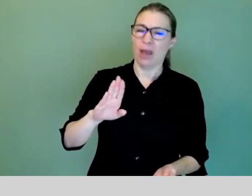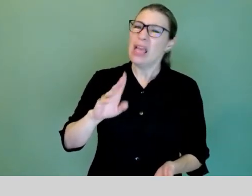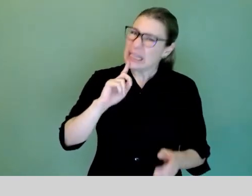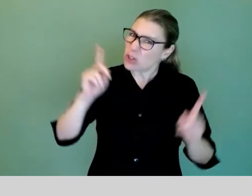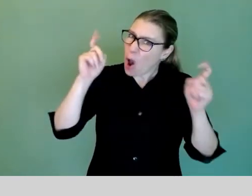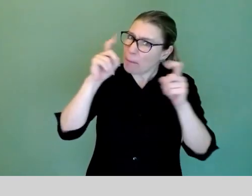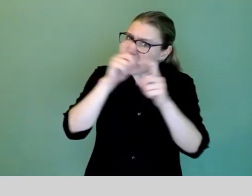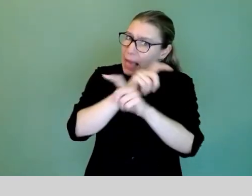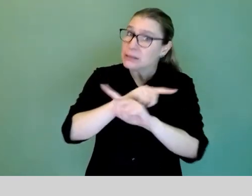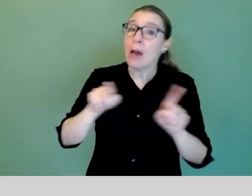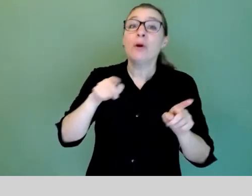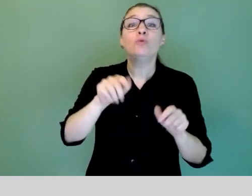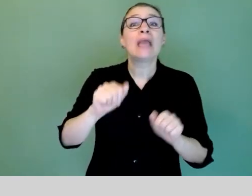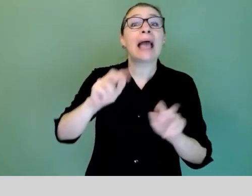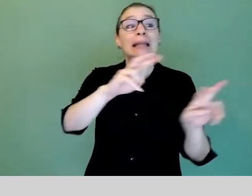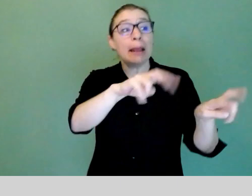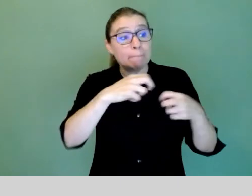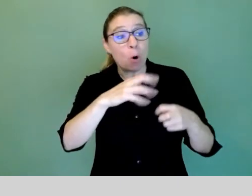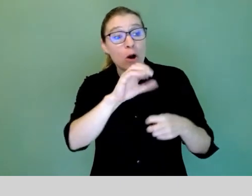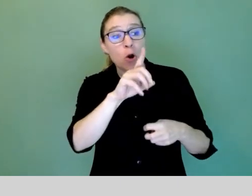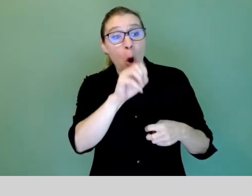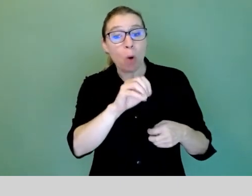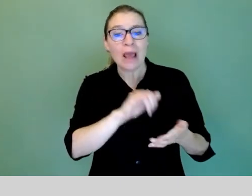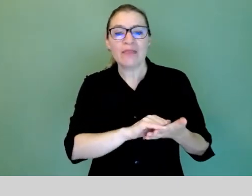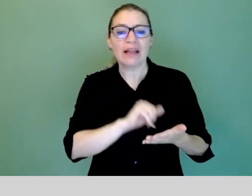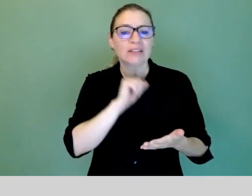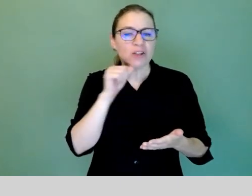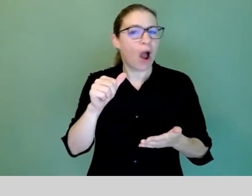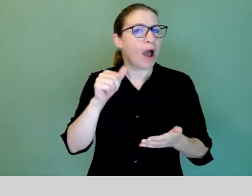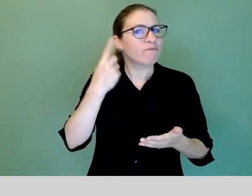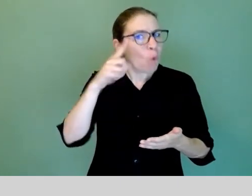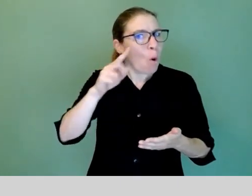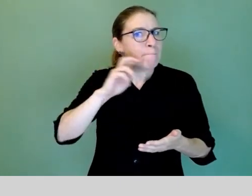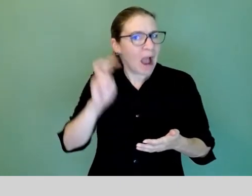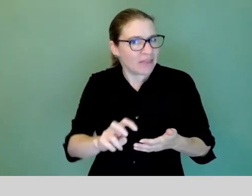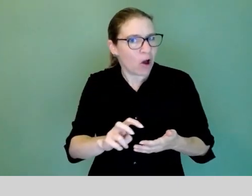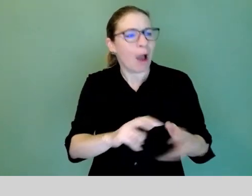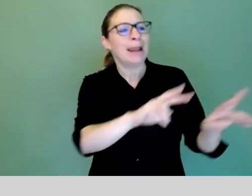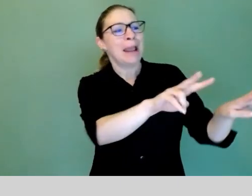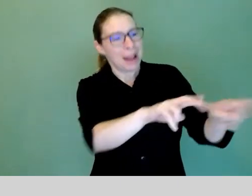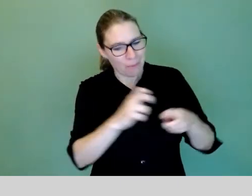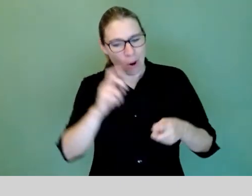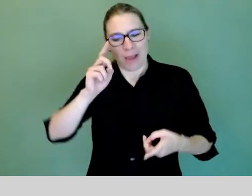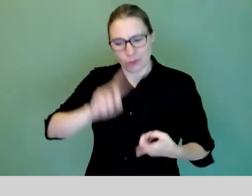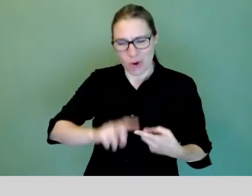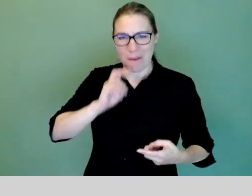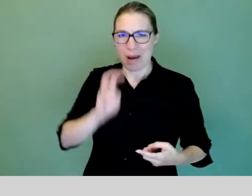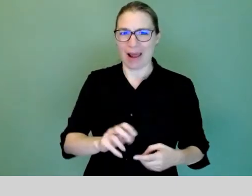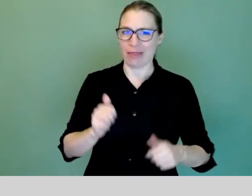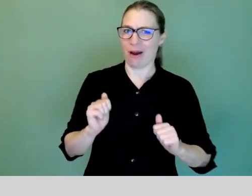that isn't written in Python into a Python program. There are so many opportunities to write weird